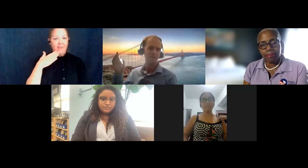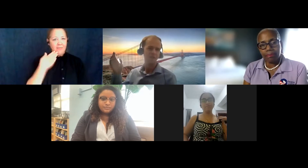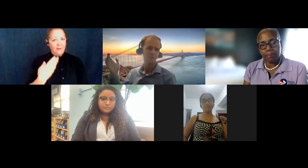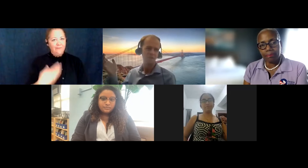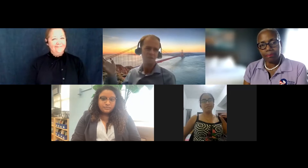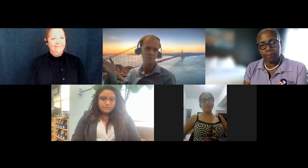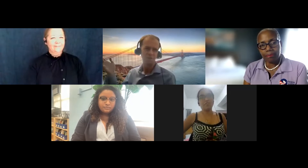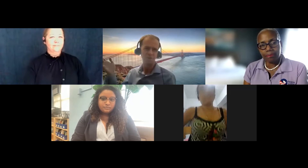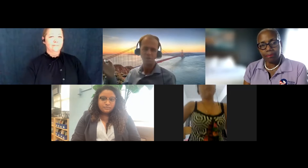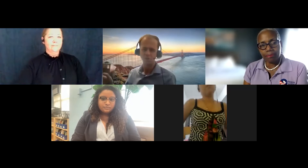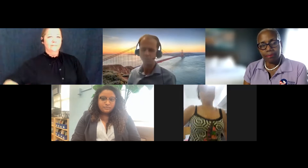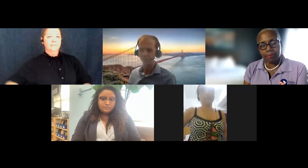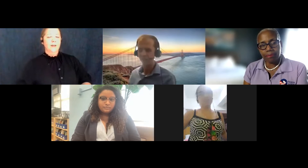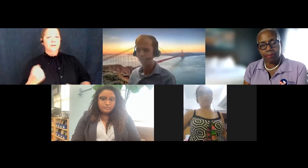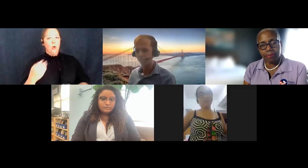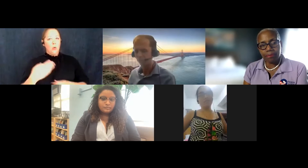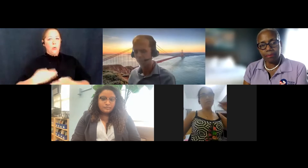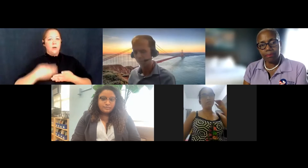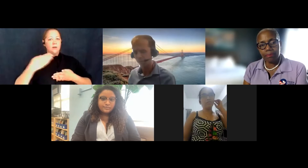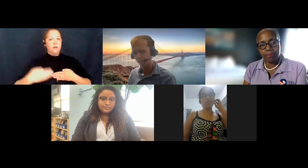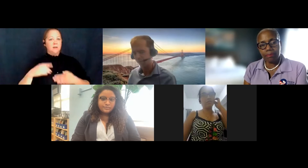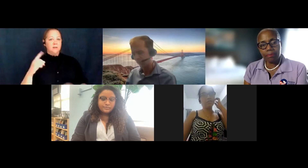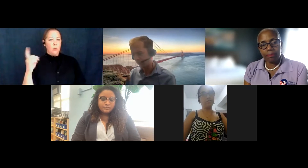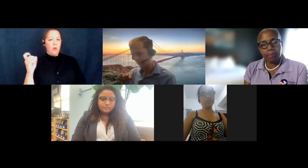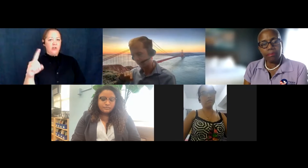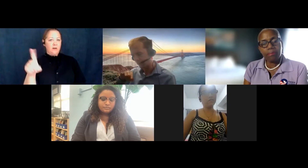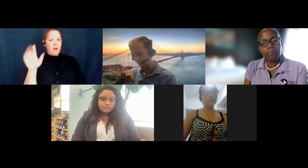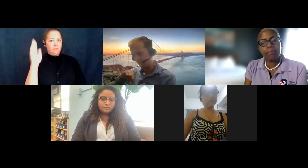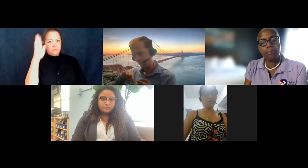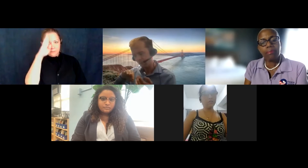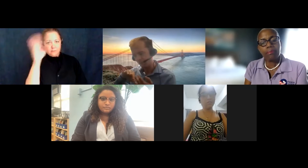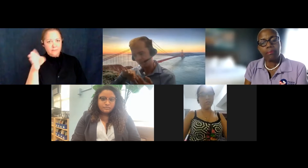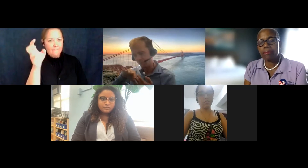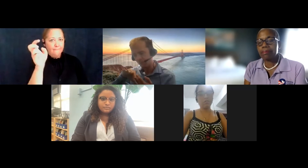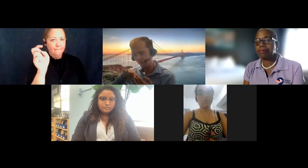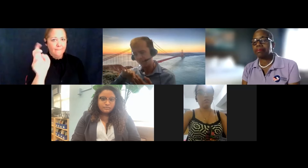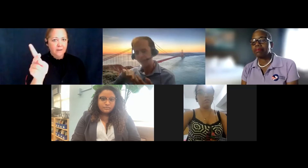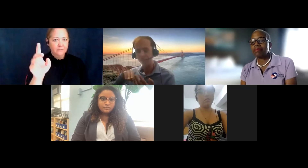I will direct this next question straight back at you. Why don't you describe your disability and